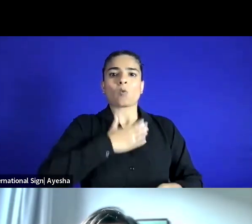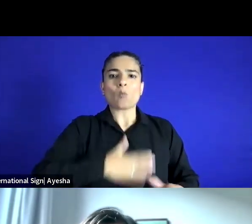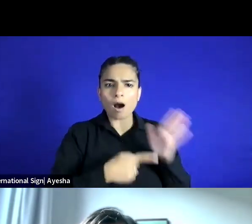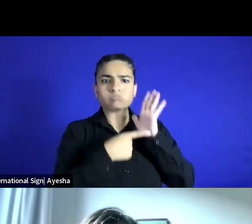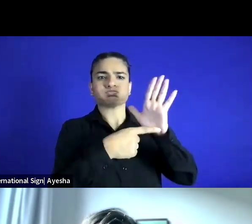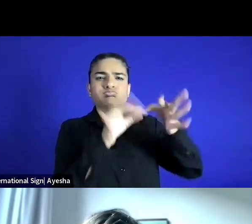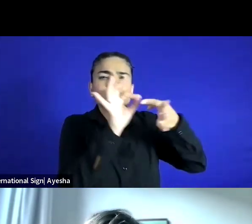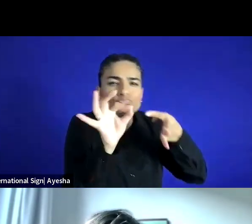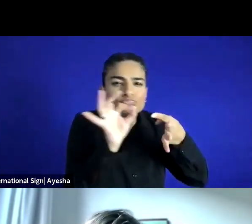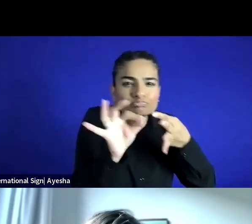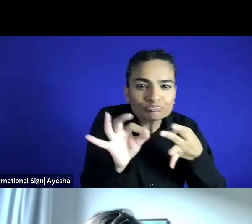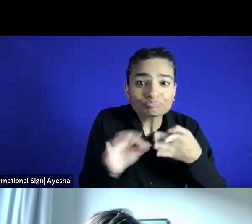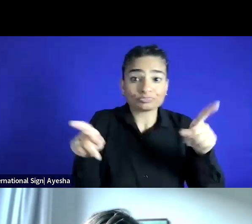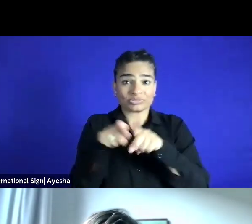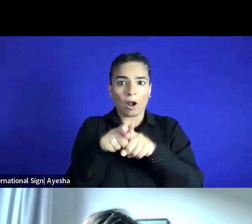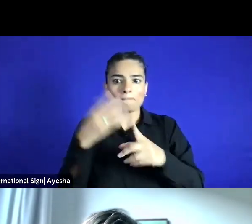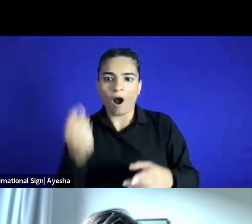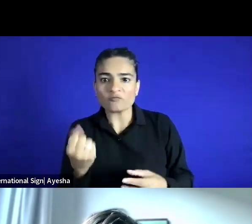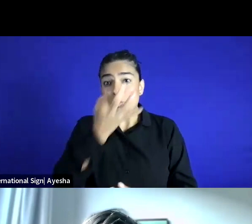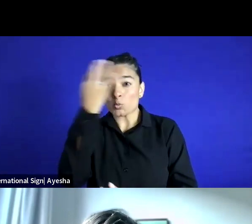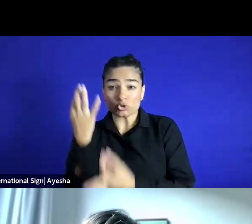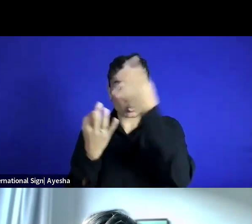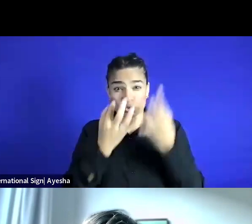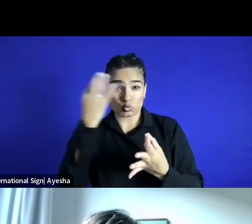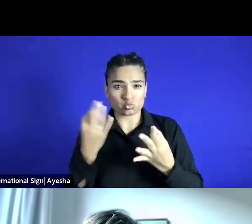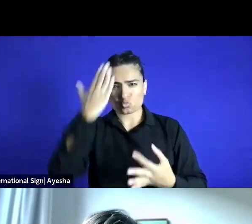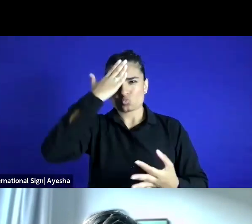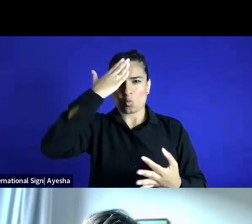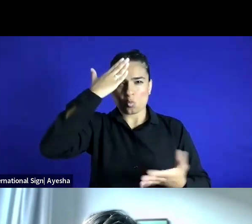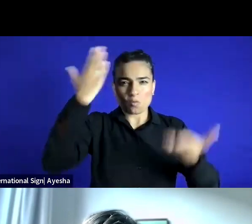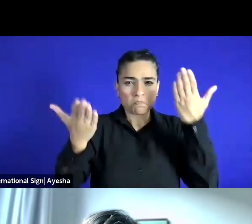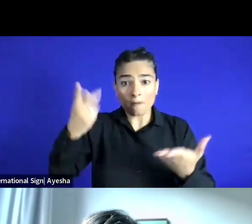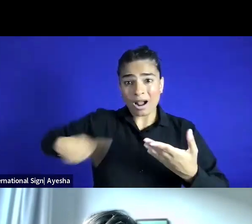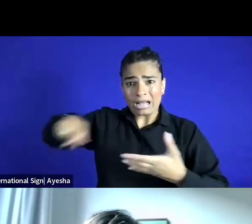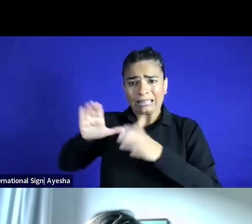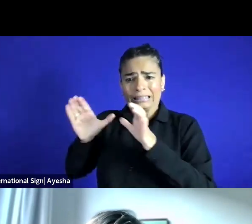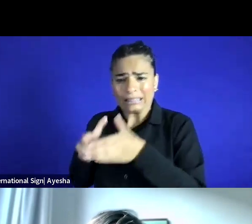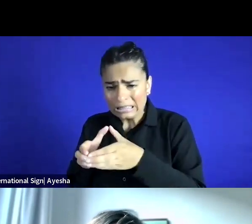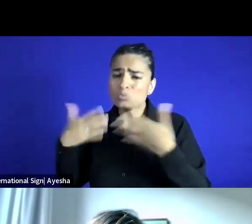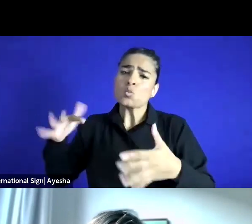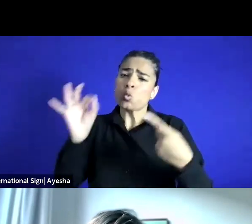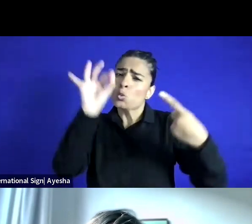And just so you know, a team is working very, very hard to answer all your, questions over emails and.